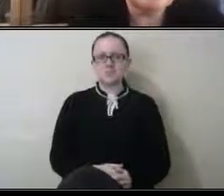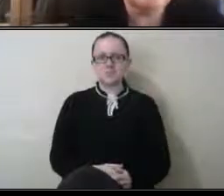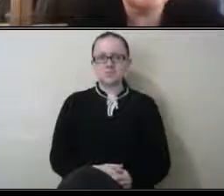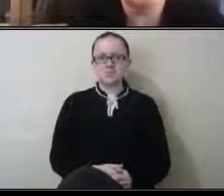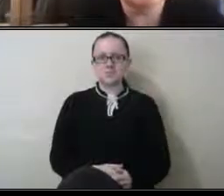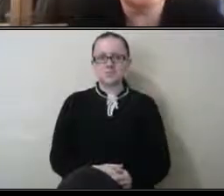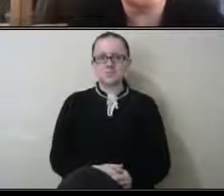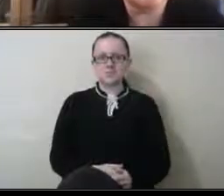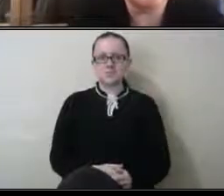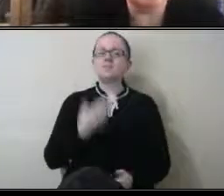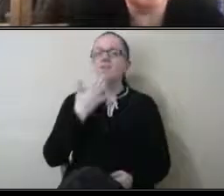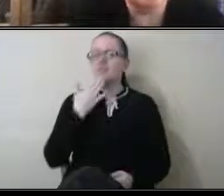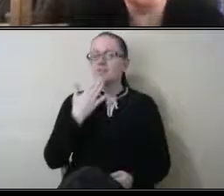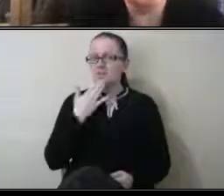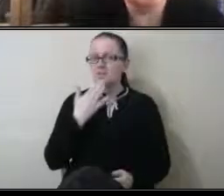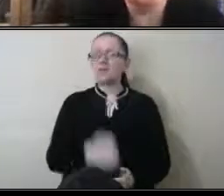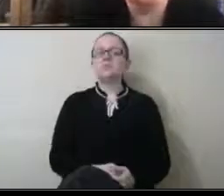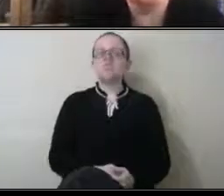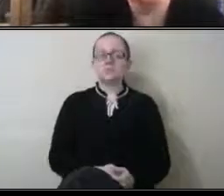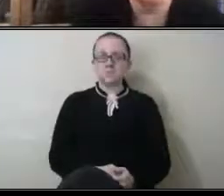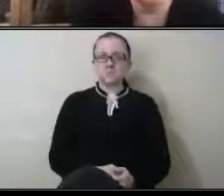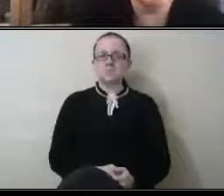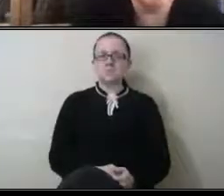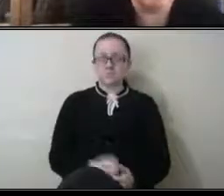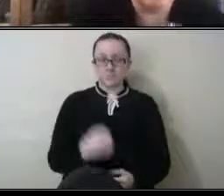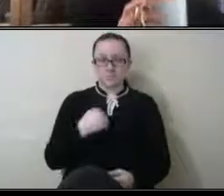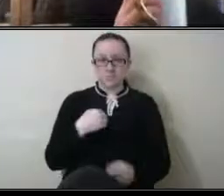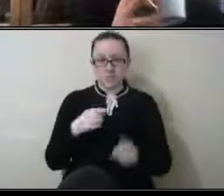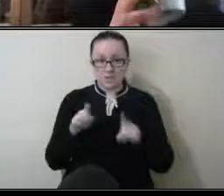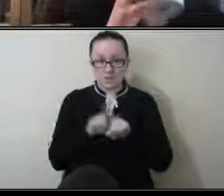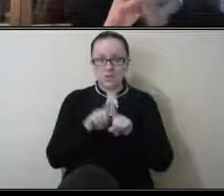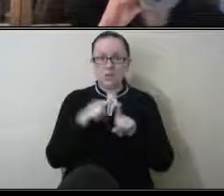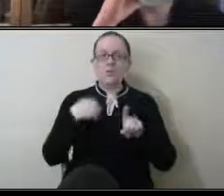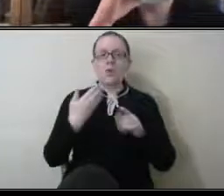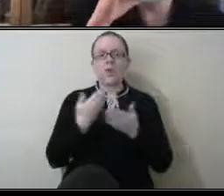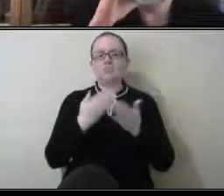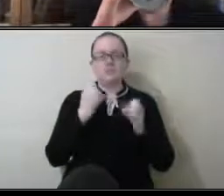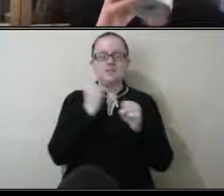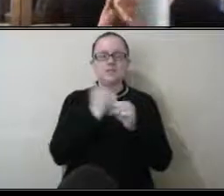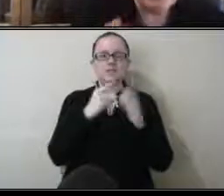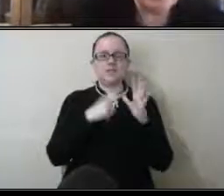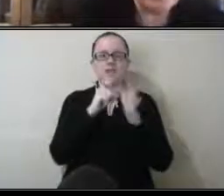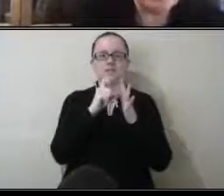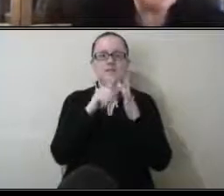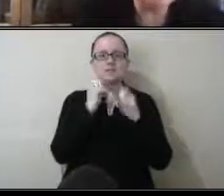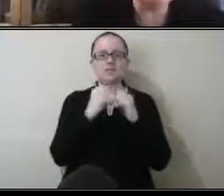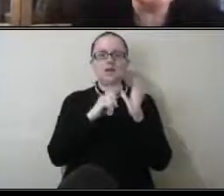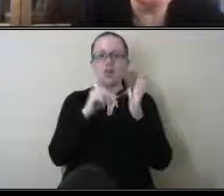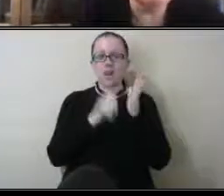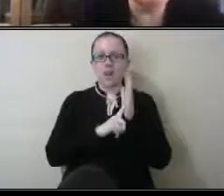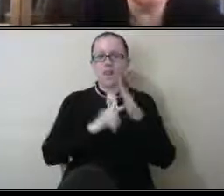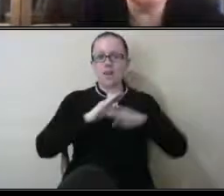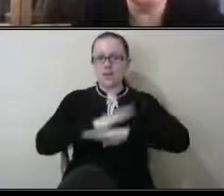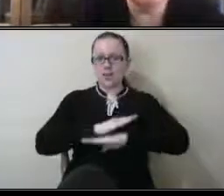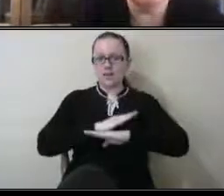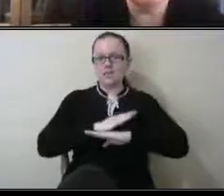thanks moana um and i too on gadigal land this morning um beautiful category land um with a little bit of rain coming down which we need